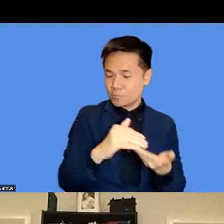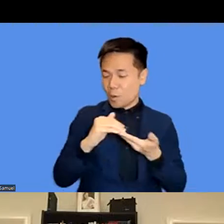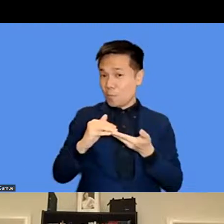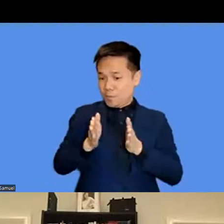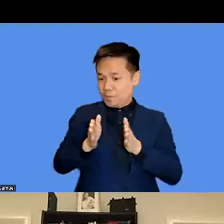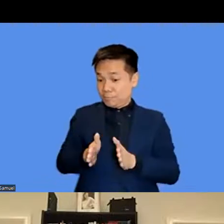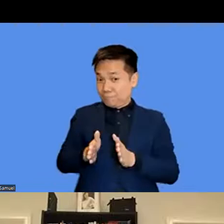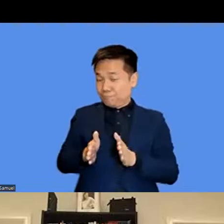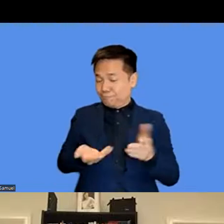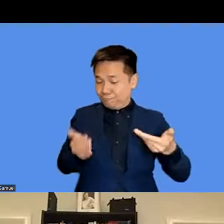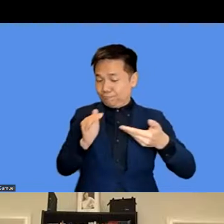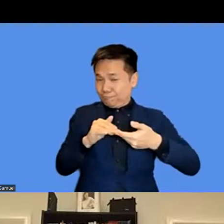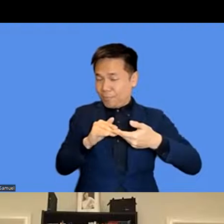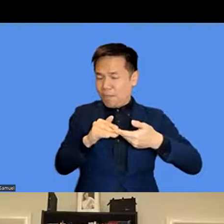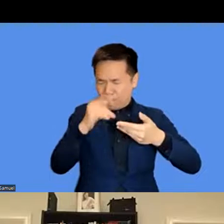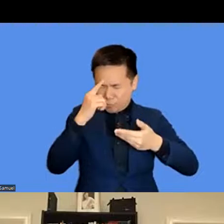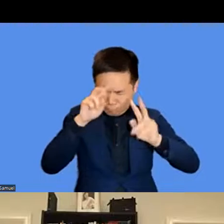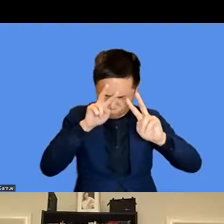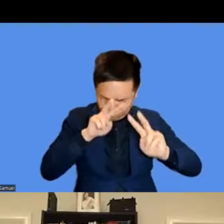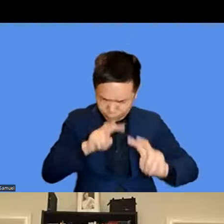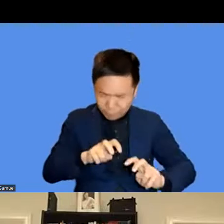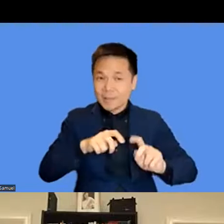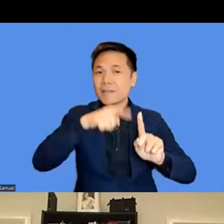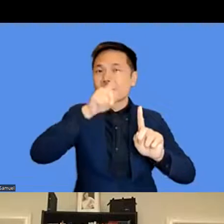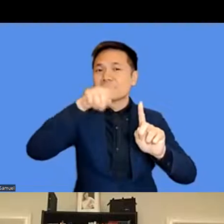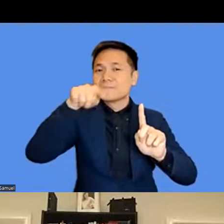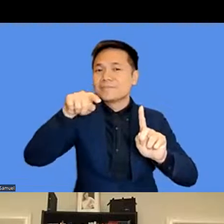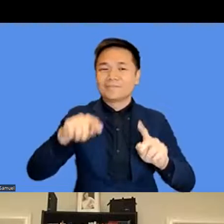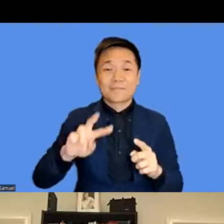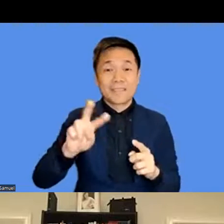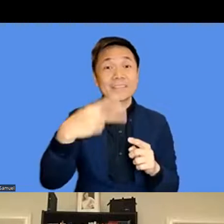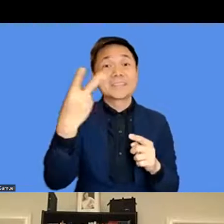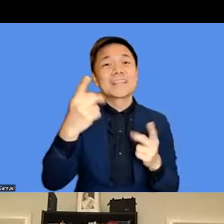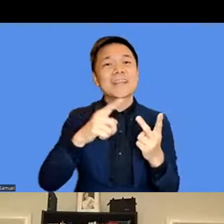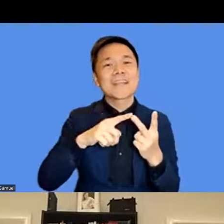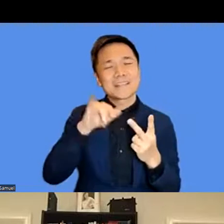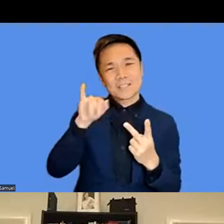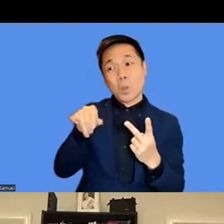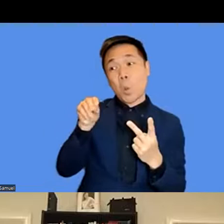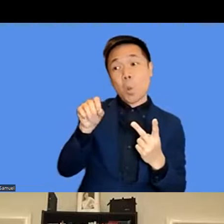Our second participant is Jose Viera, Permanent Representative of the Stakeholder Group of